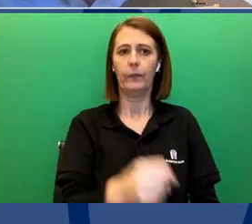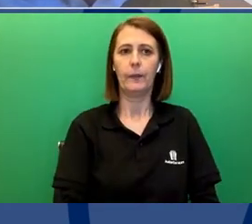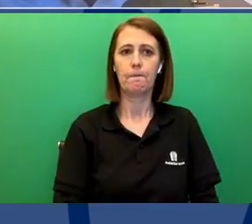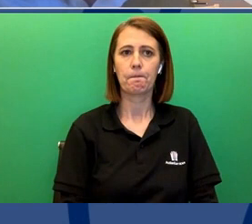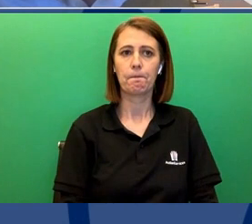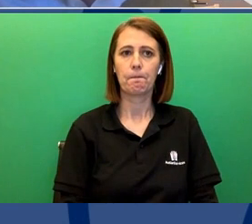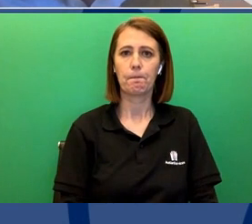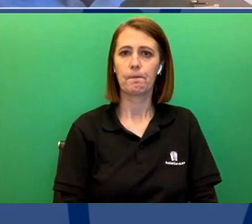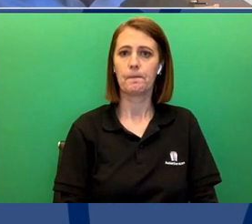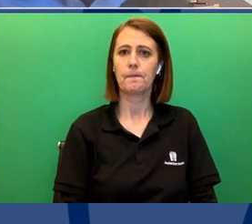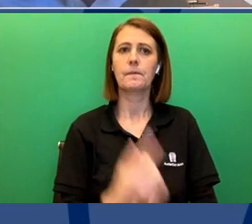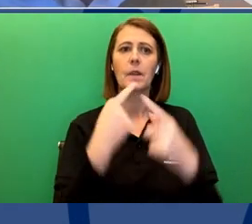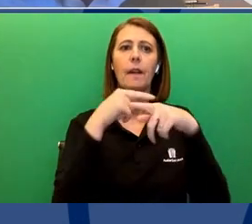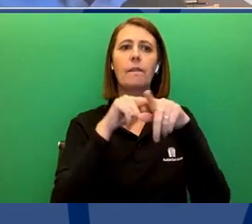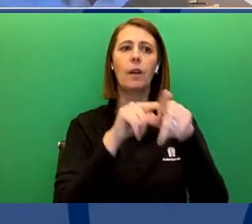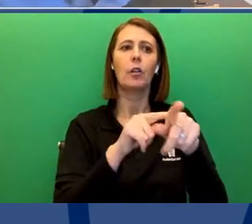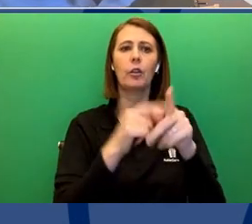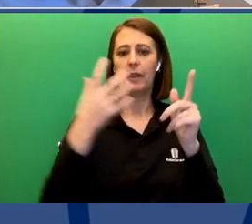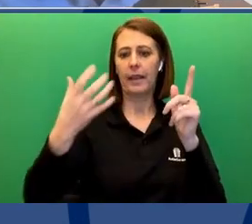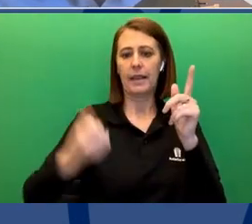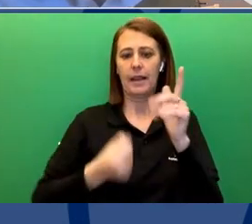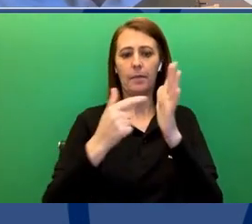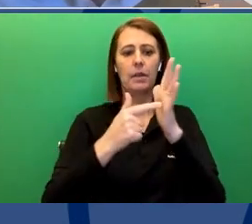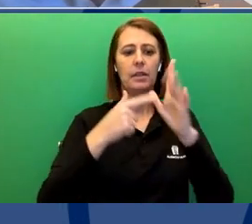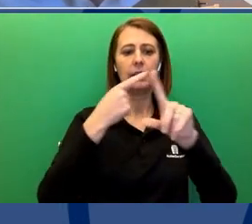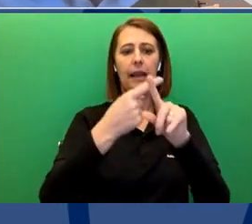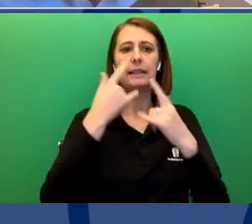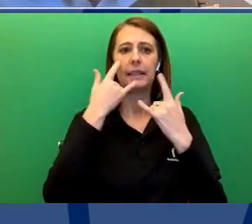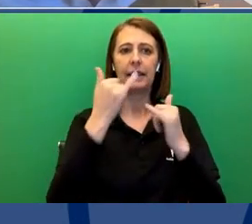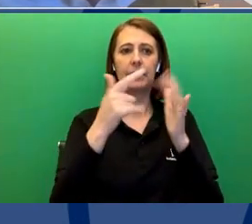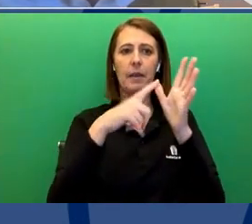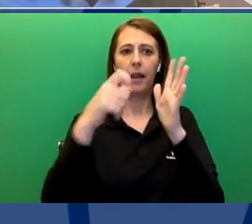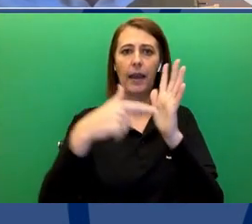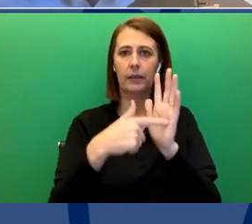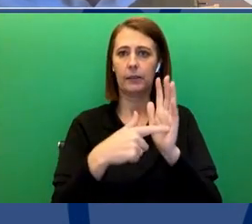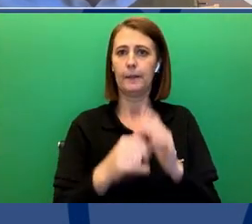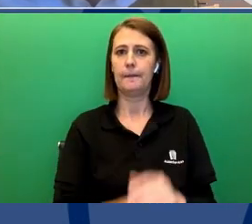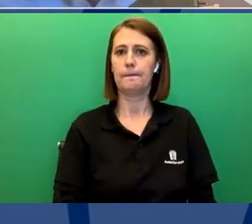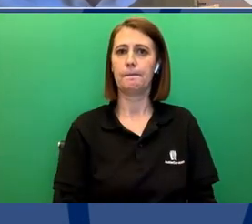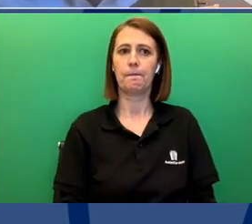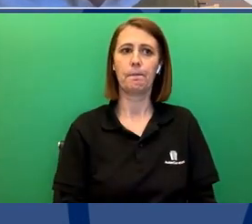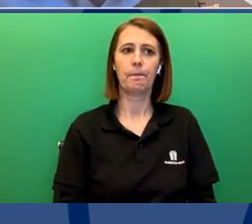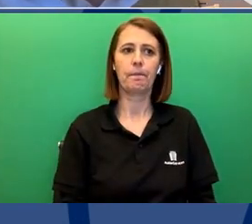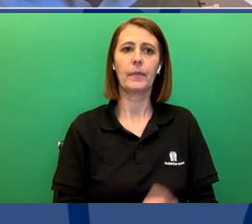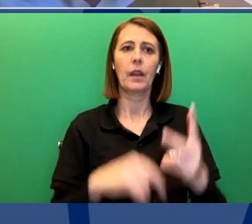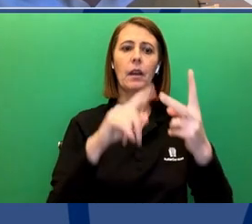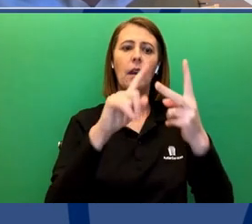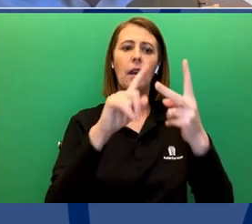Income Tax Assessment Act. The second thing that we've worked hard to resolve is the comparison